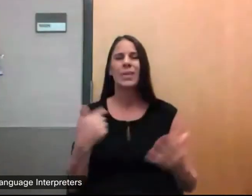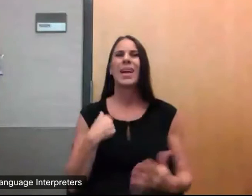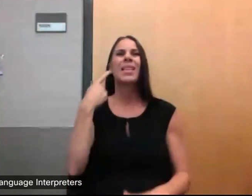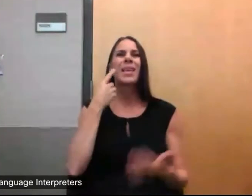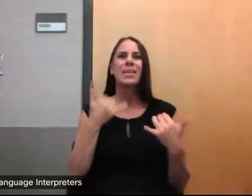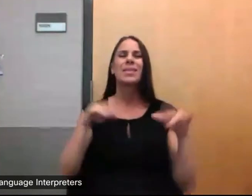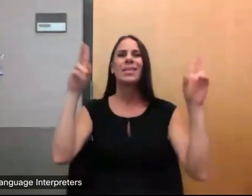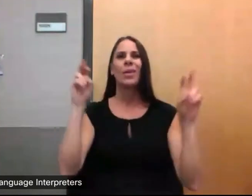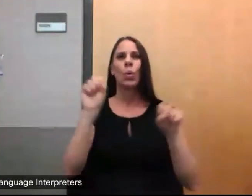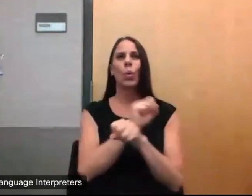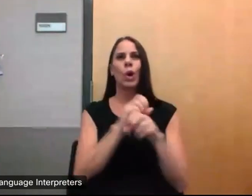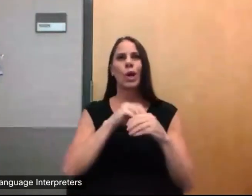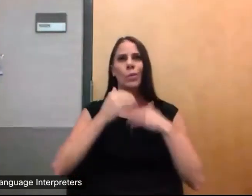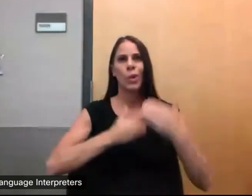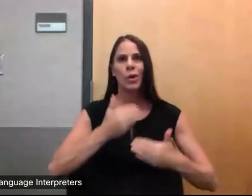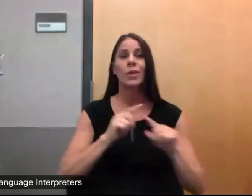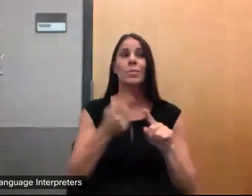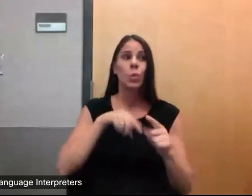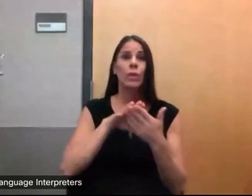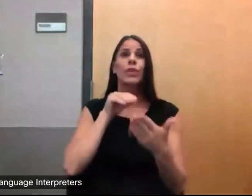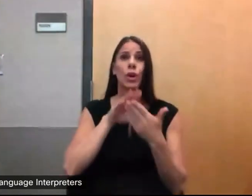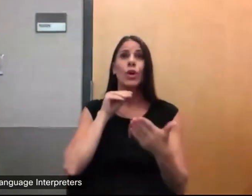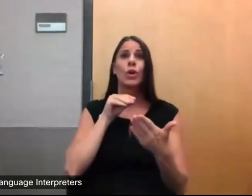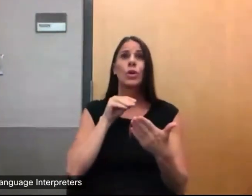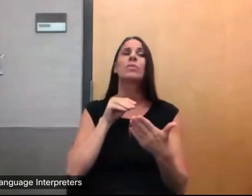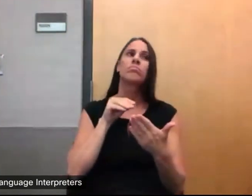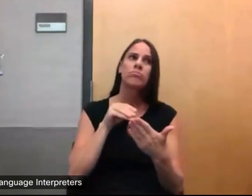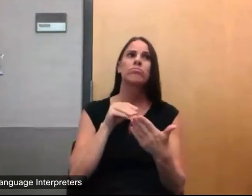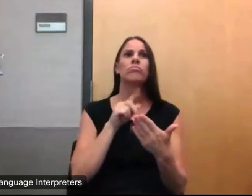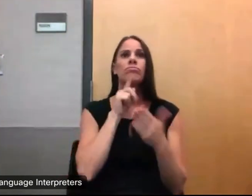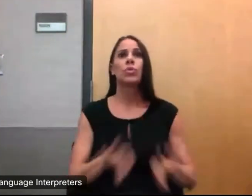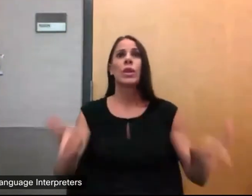but we've learned through this that is really important to keep those messages going out